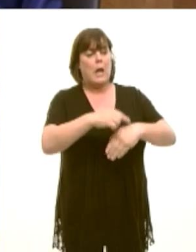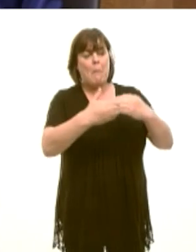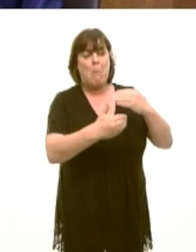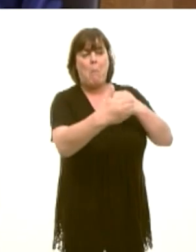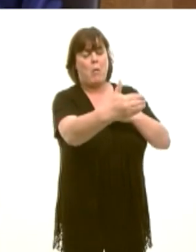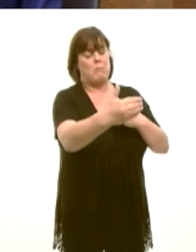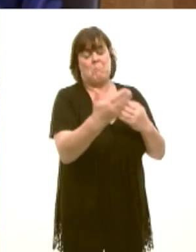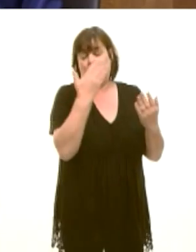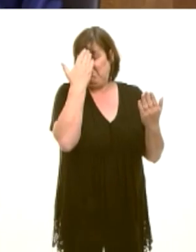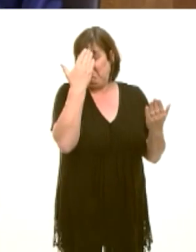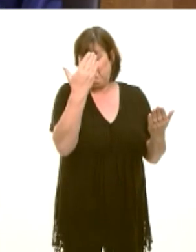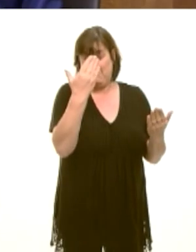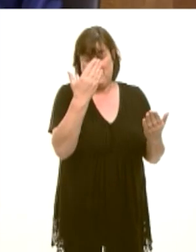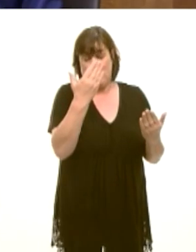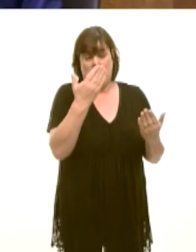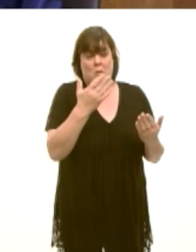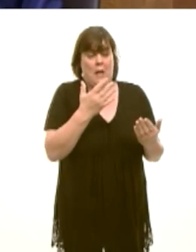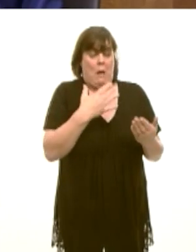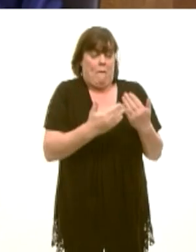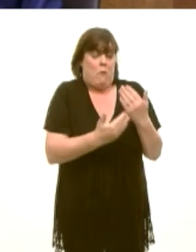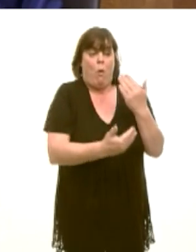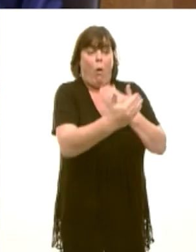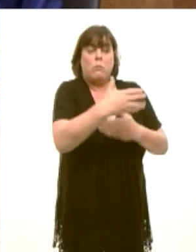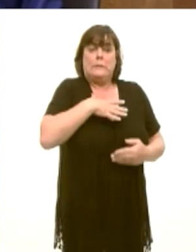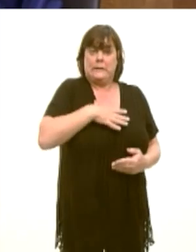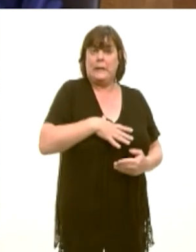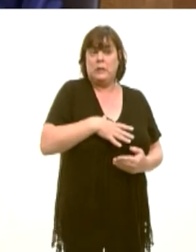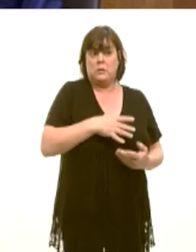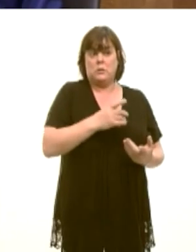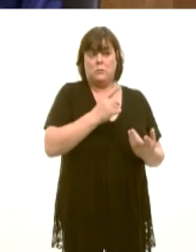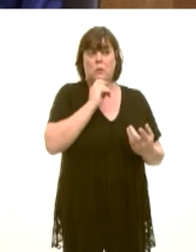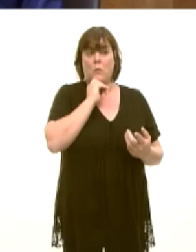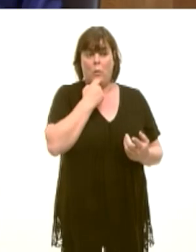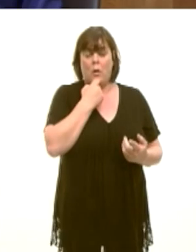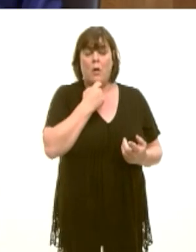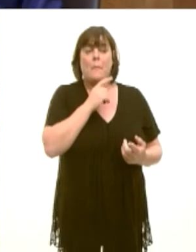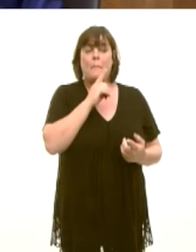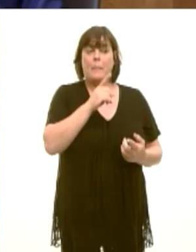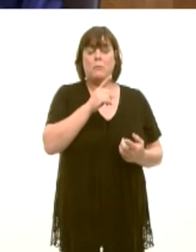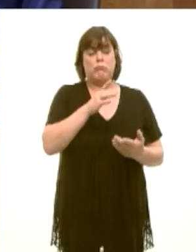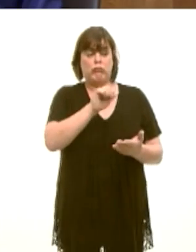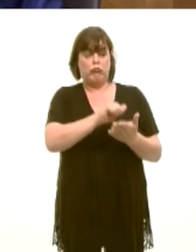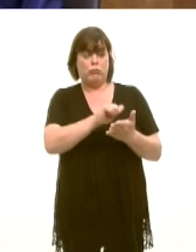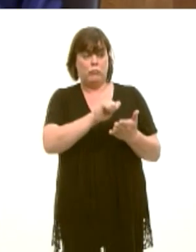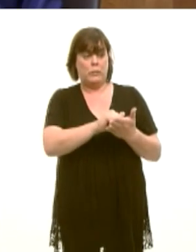as long as is needed, although he is right to point out then that there needs to be a